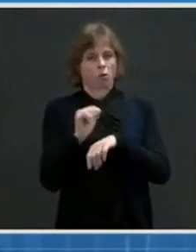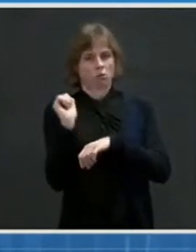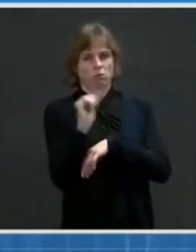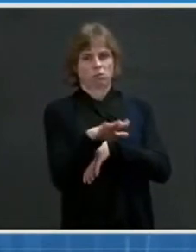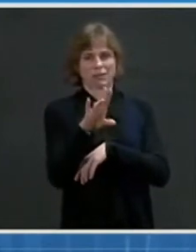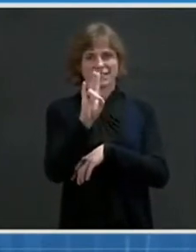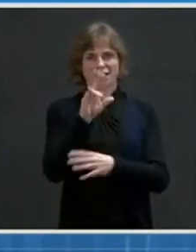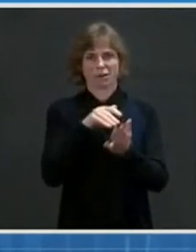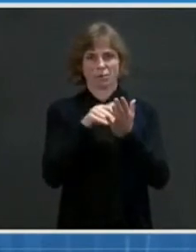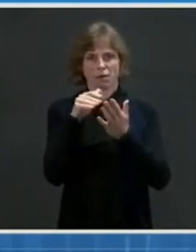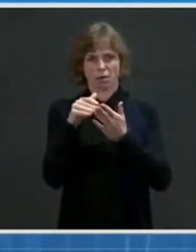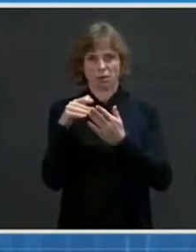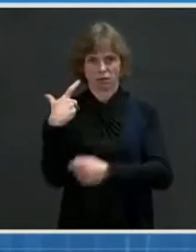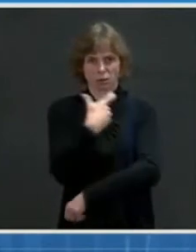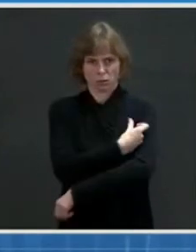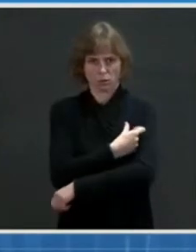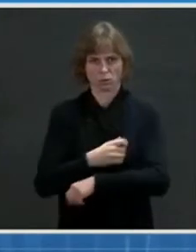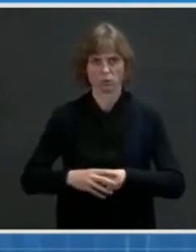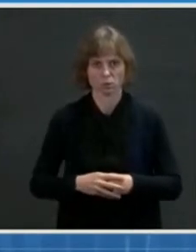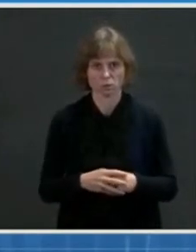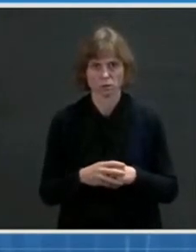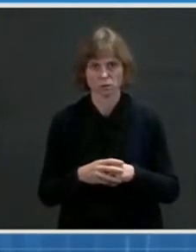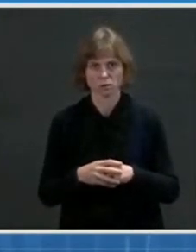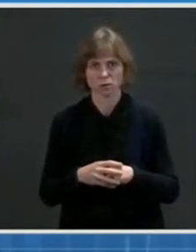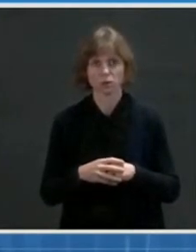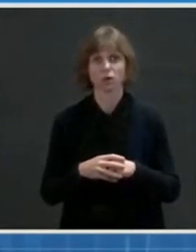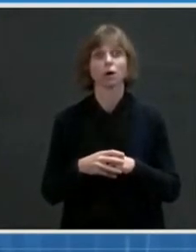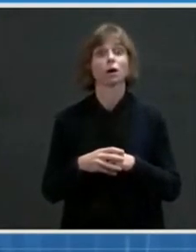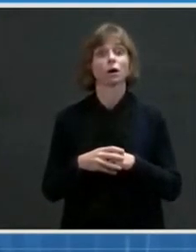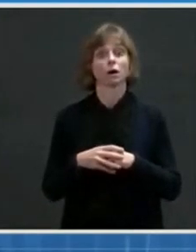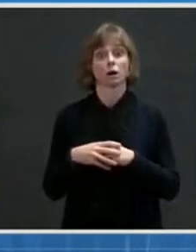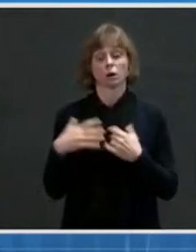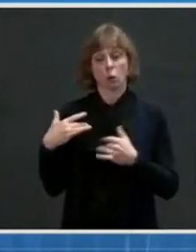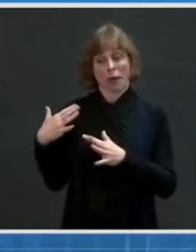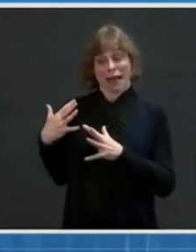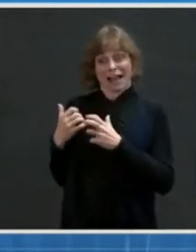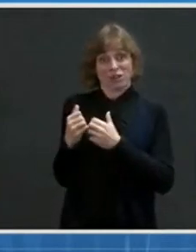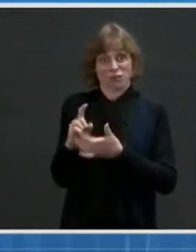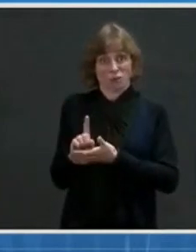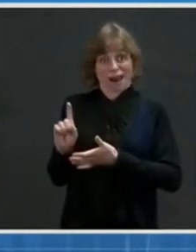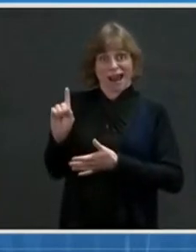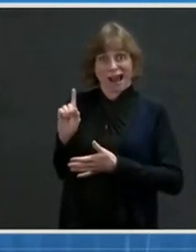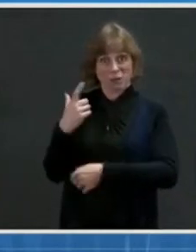THOSE EFFORTS TODAY ALONE, WE PLAN TO DELIVER 7 MILLION DOSES.